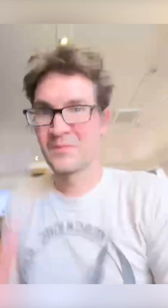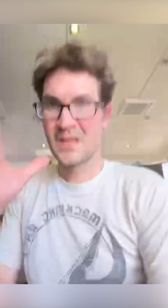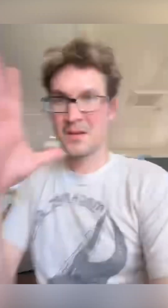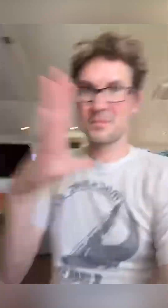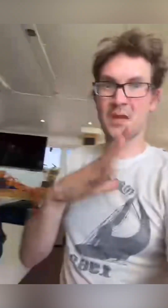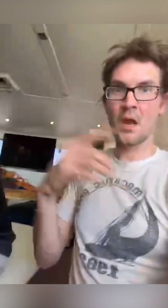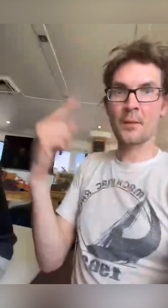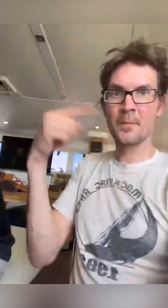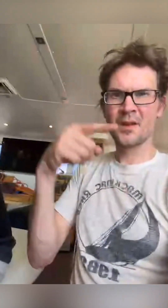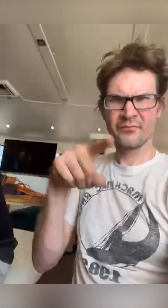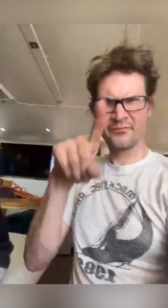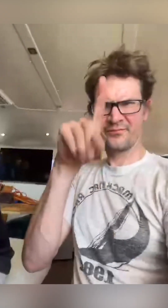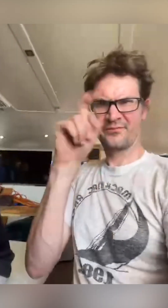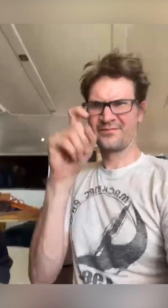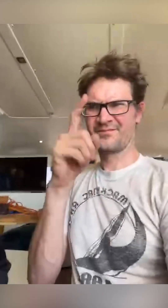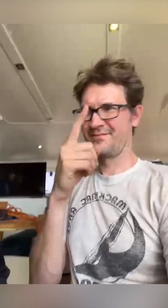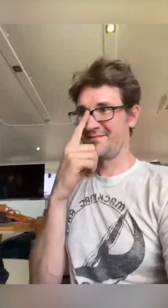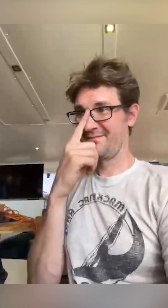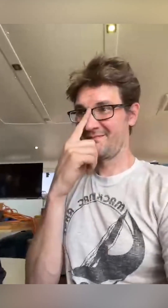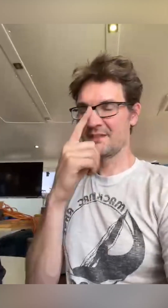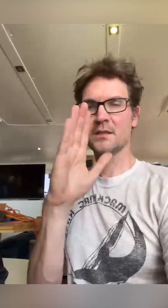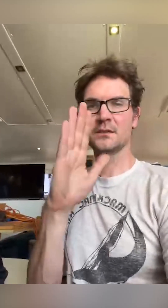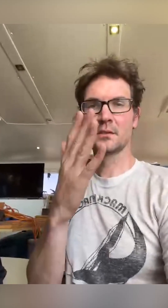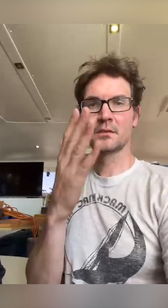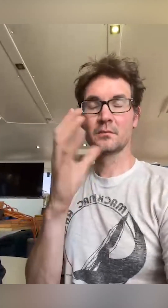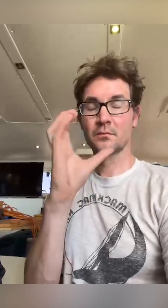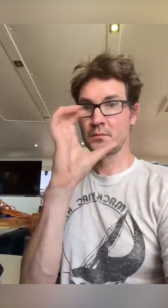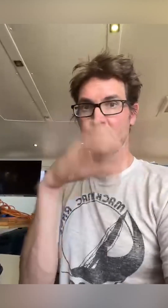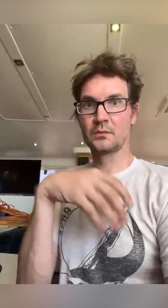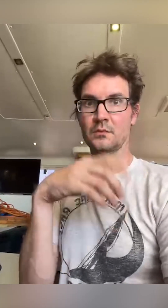He came over and was totally puzzled. It’s so strange.